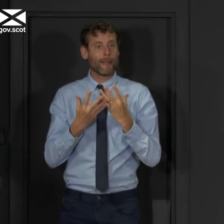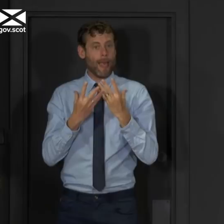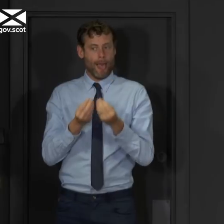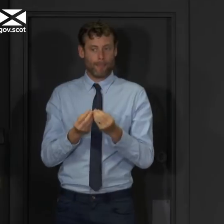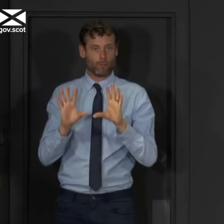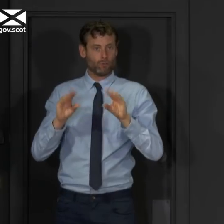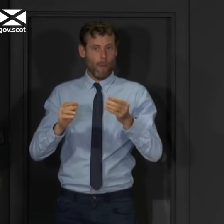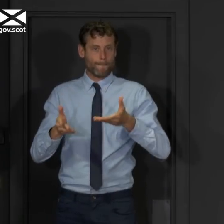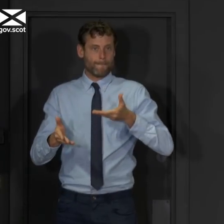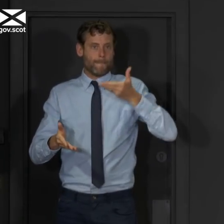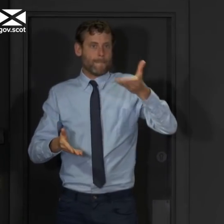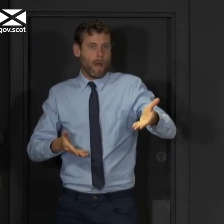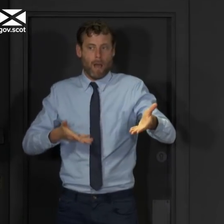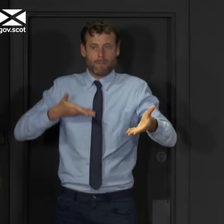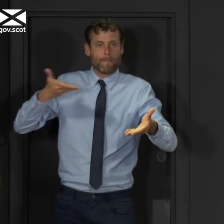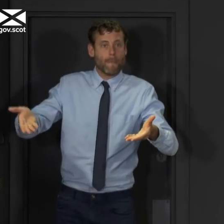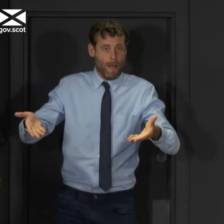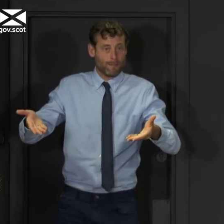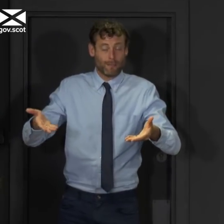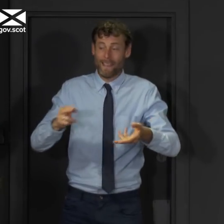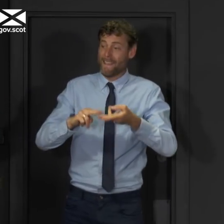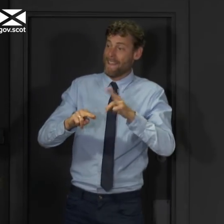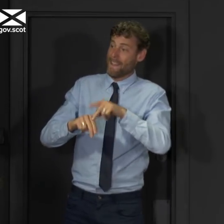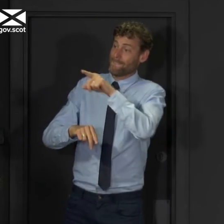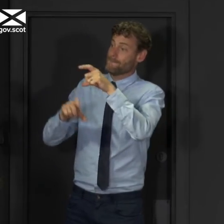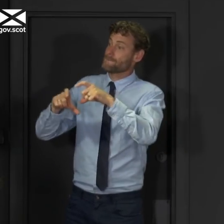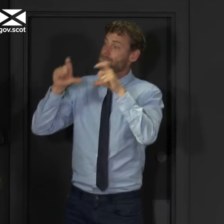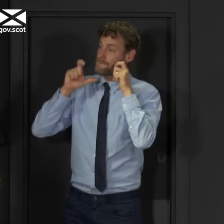virus to somebody else. And somebody else wearing a face covering reduces the risk of